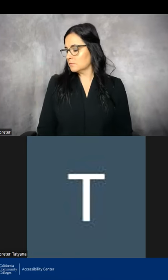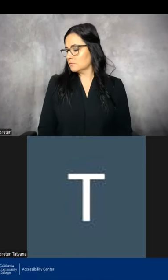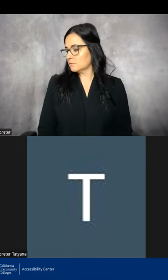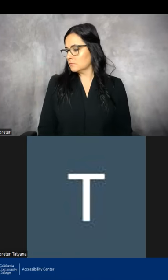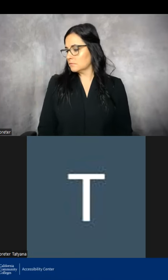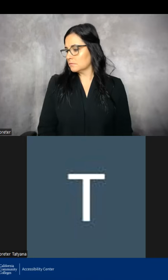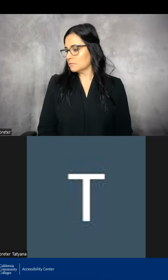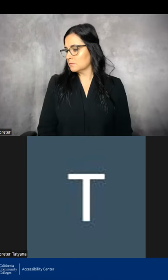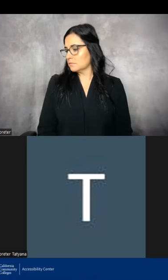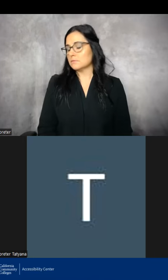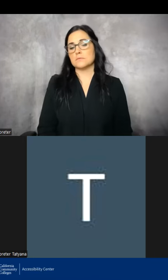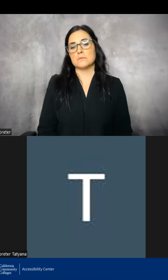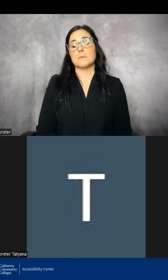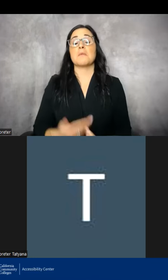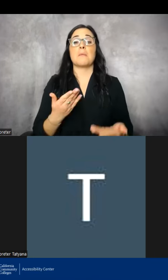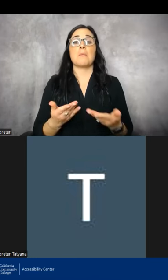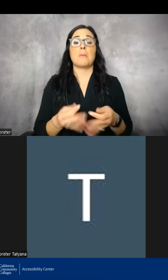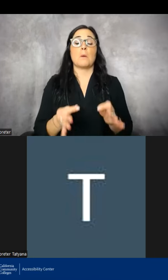Might be worth to consider,